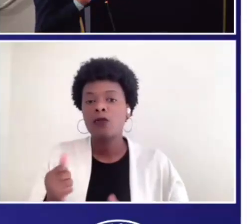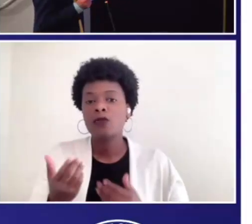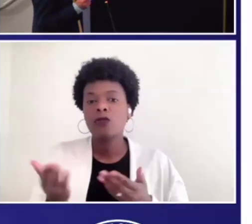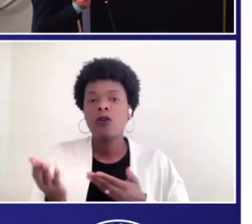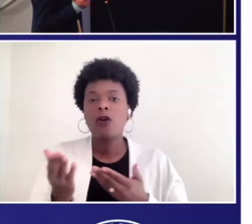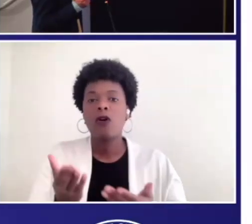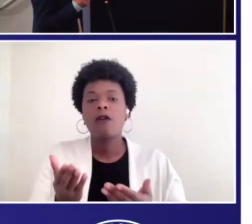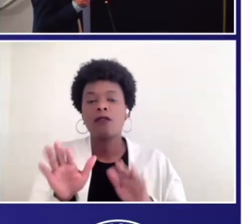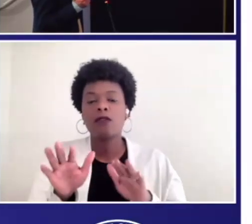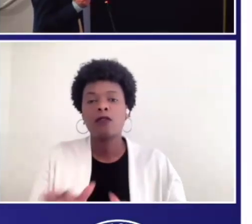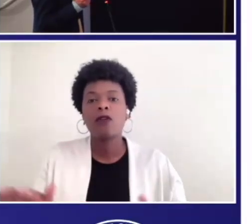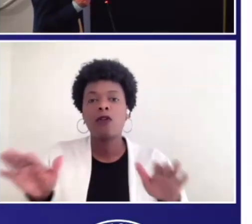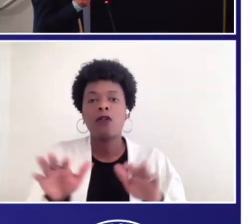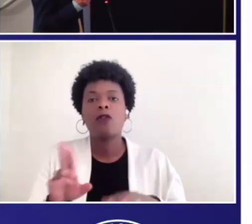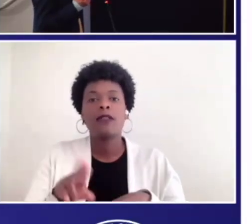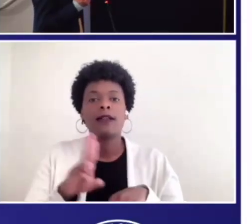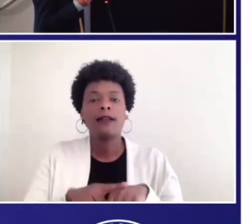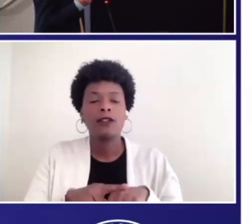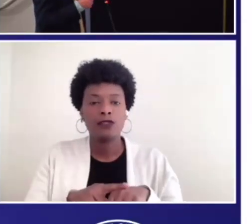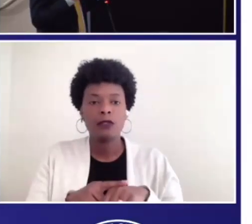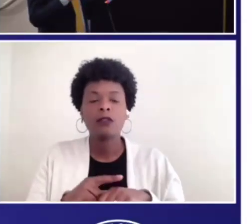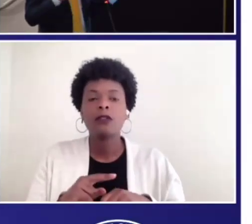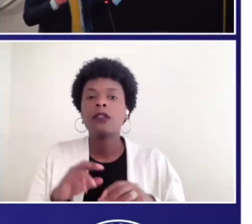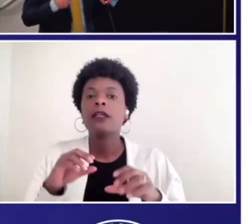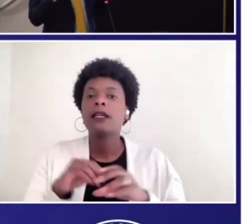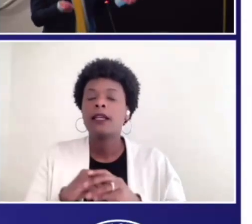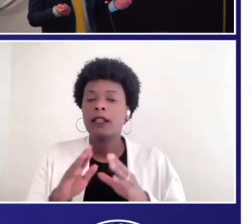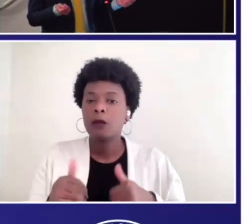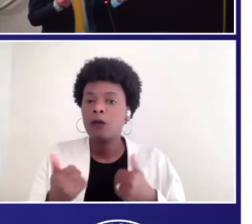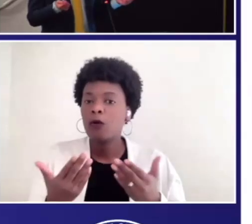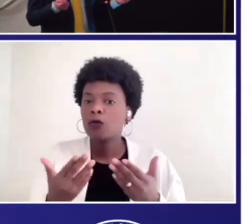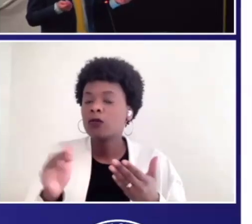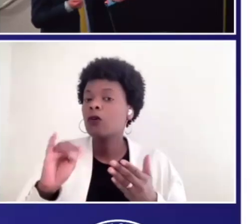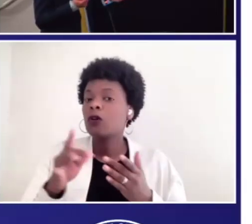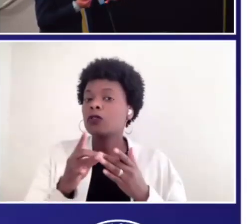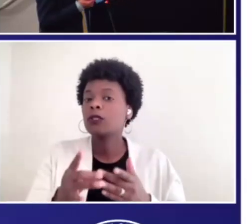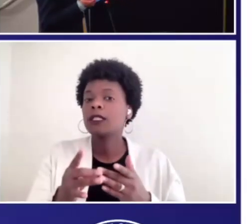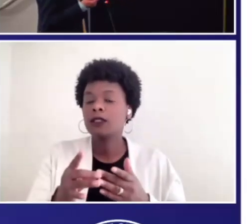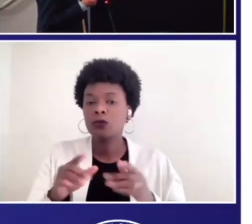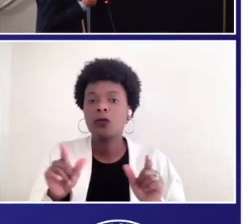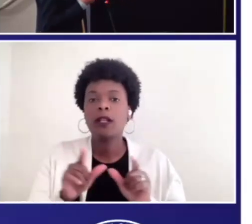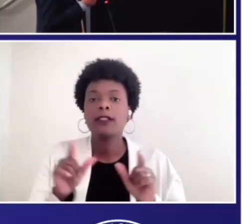nationally that are in our proposal and also lead to licensure. A lot of these are in law,